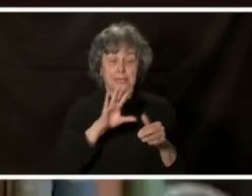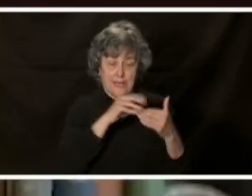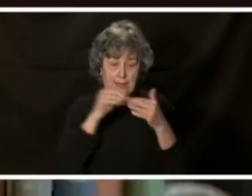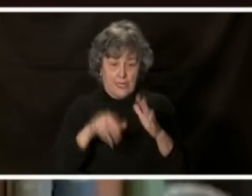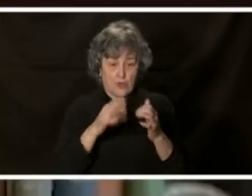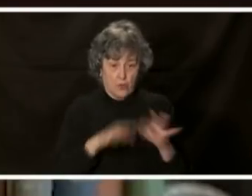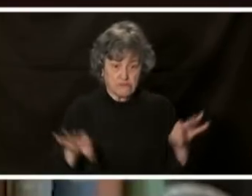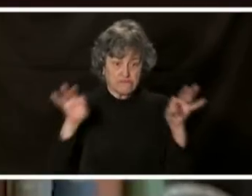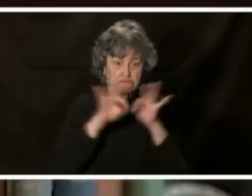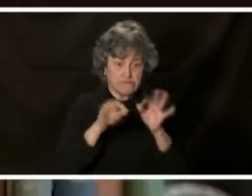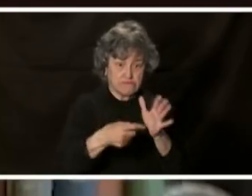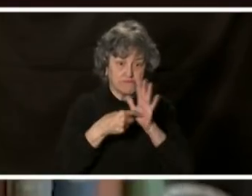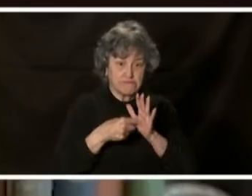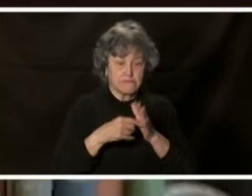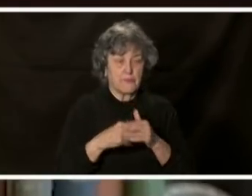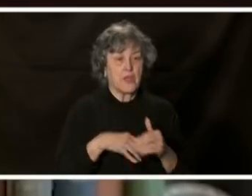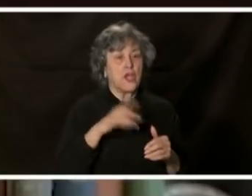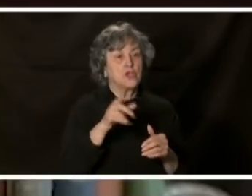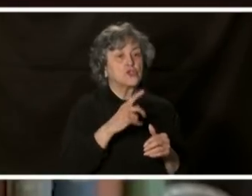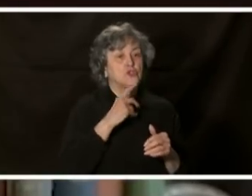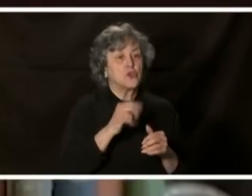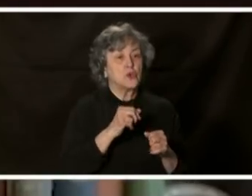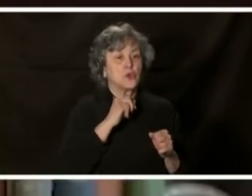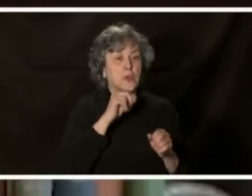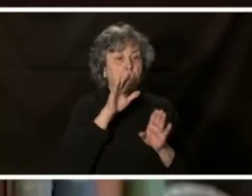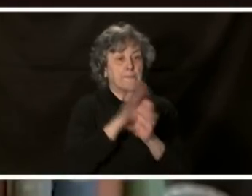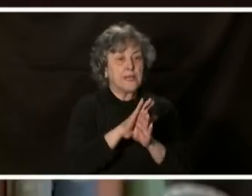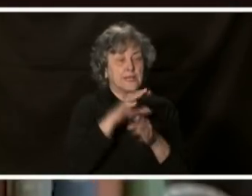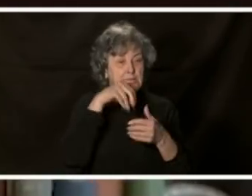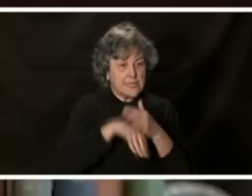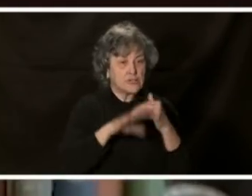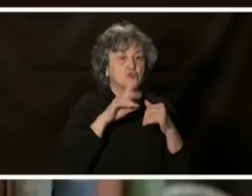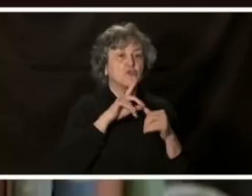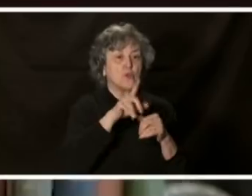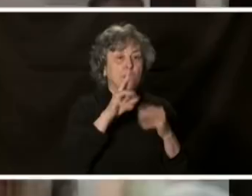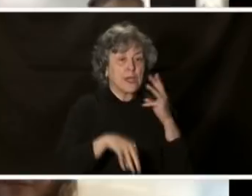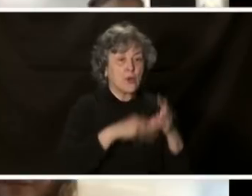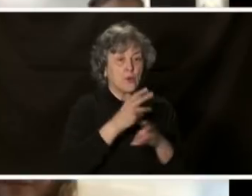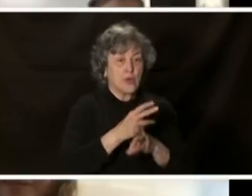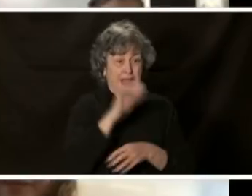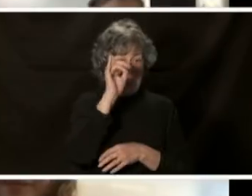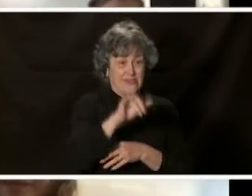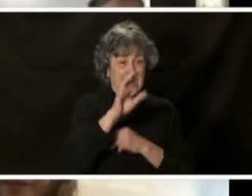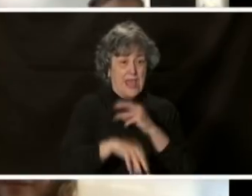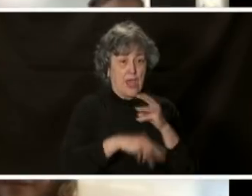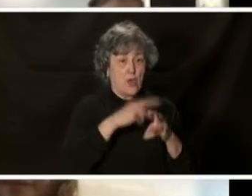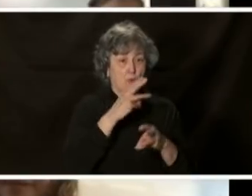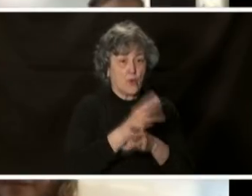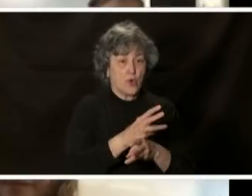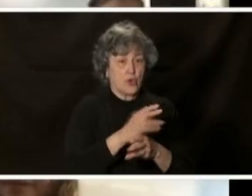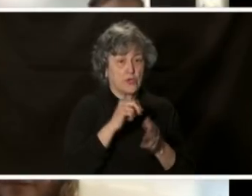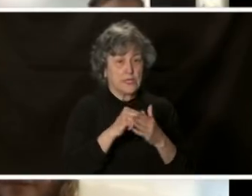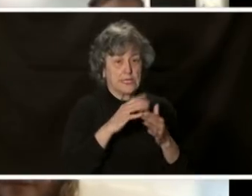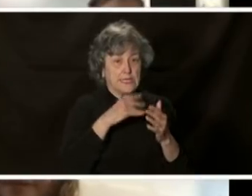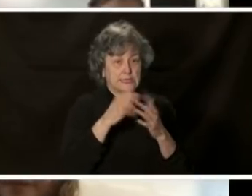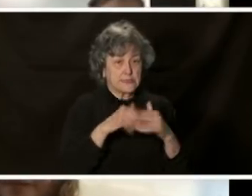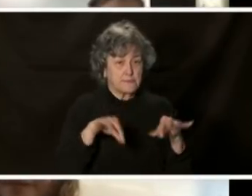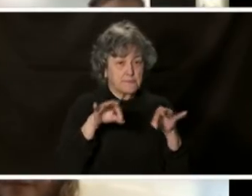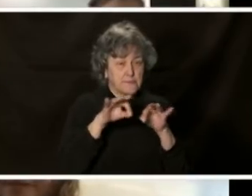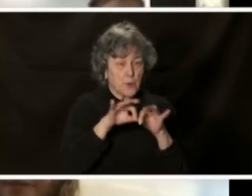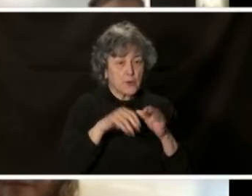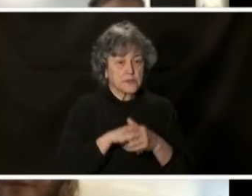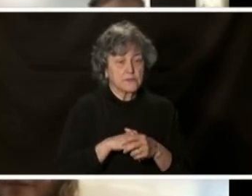YOU COMMENCED RESOLUTELY INTO THE REAL WORLD WHEN THAT WORLD WAS COPING WITH CATASTROPHE.